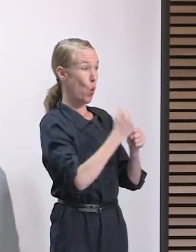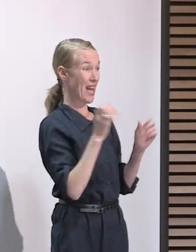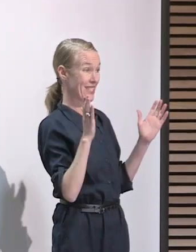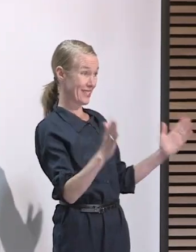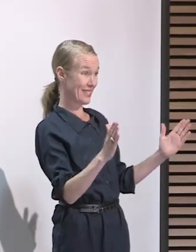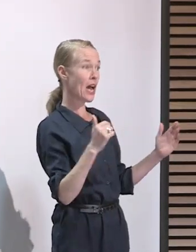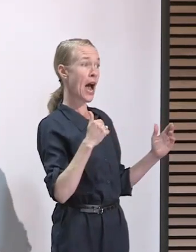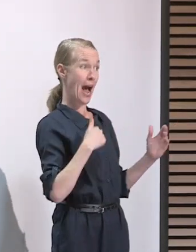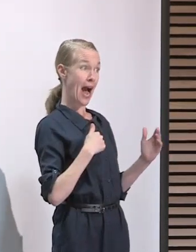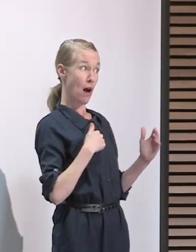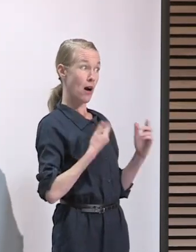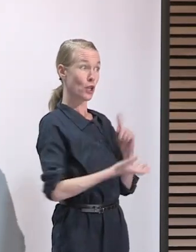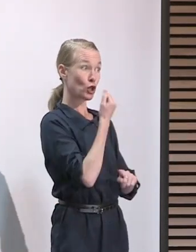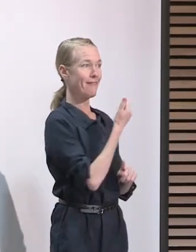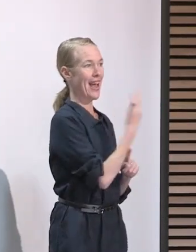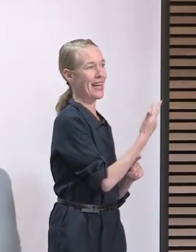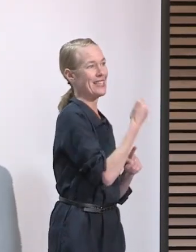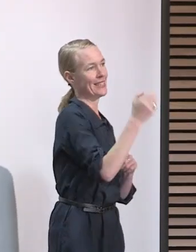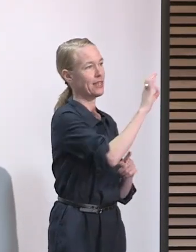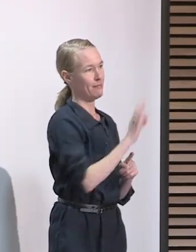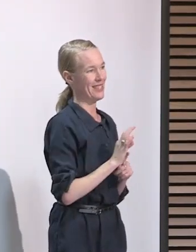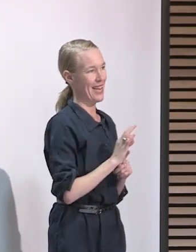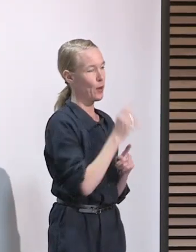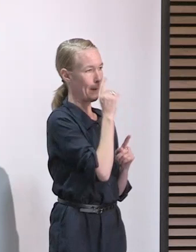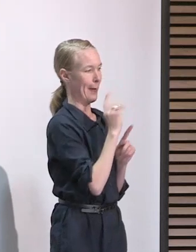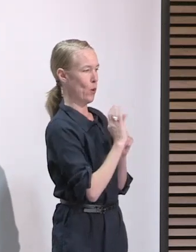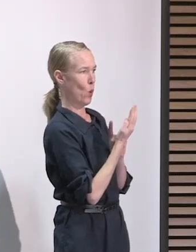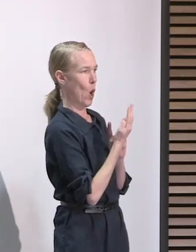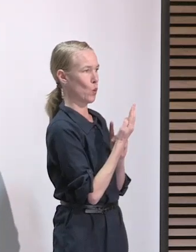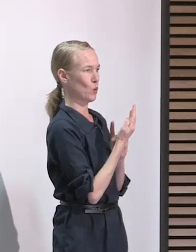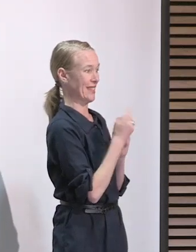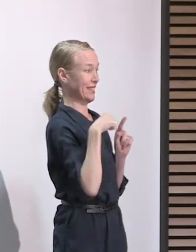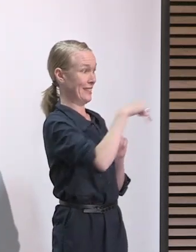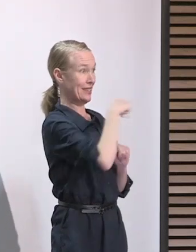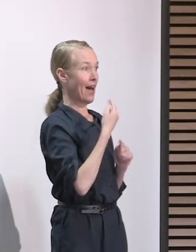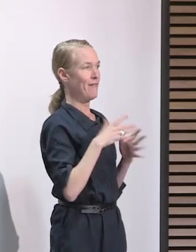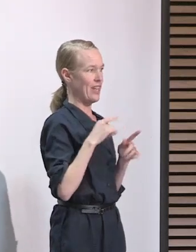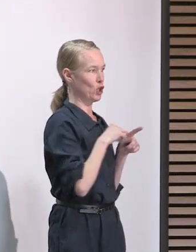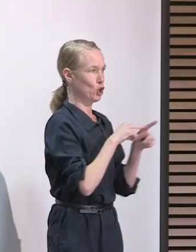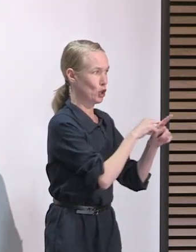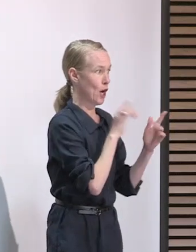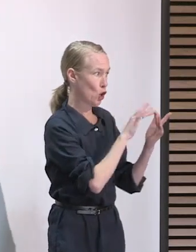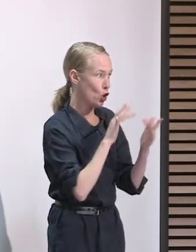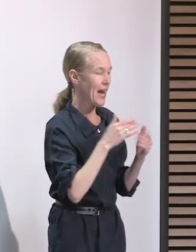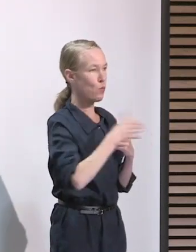the most complete data we have for the period of 6 to 12